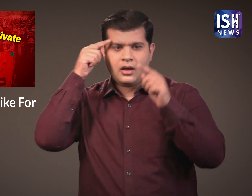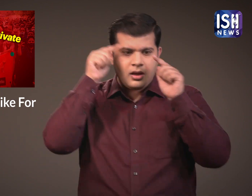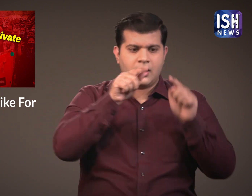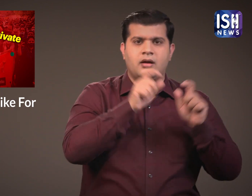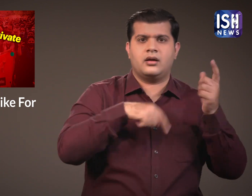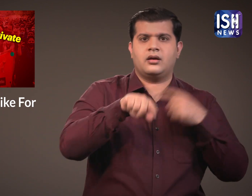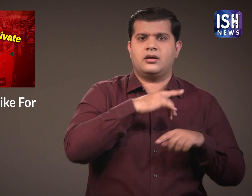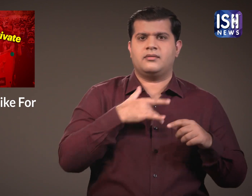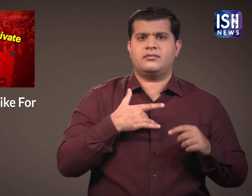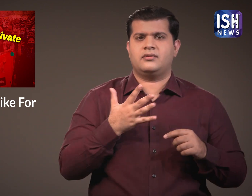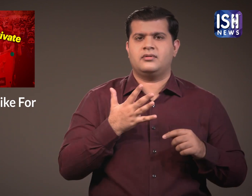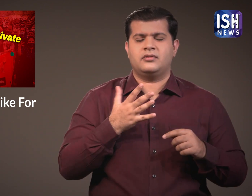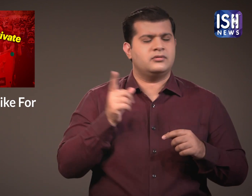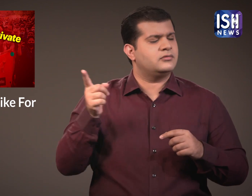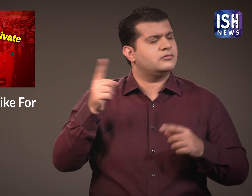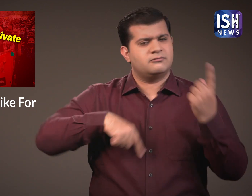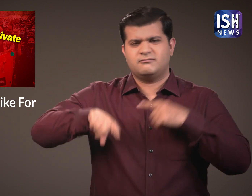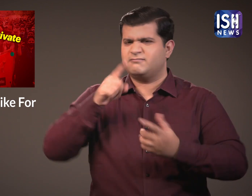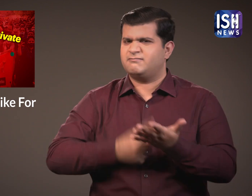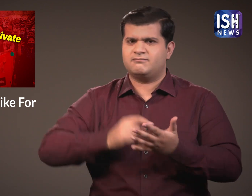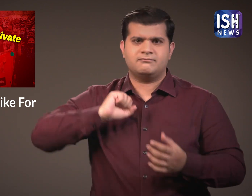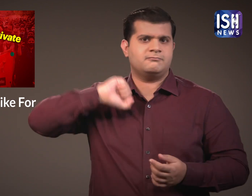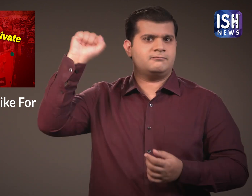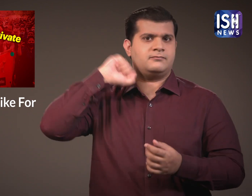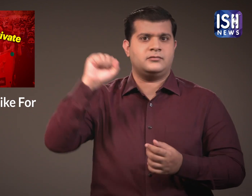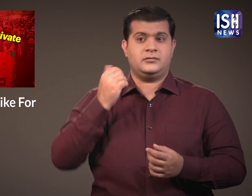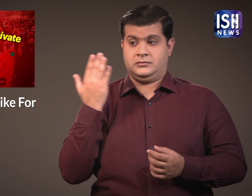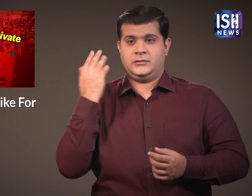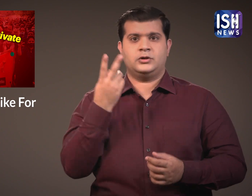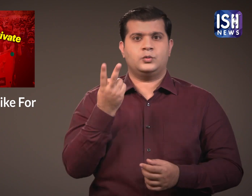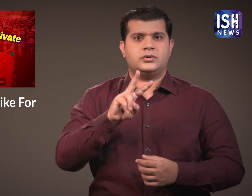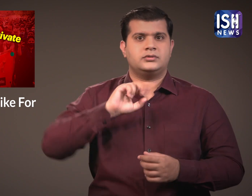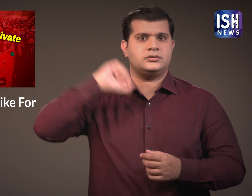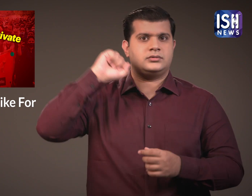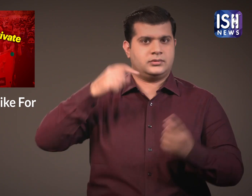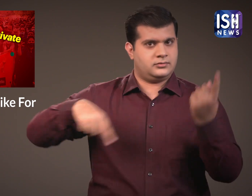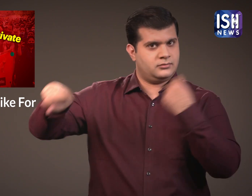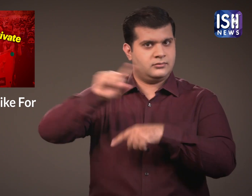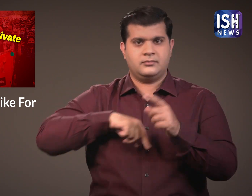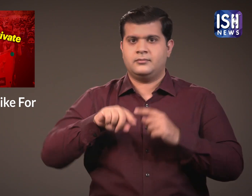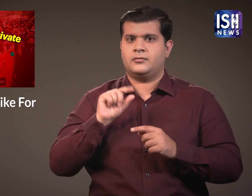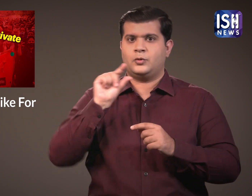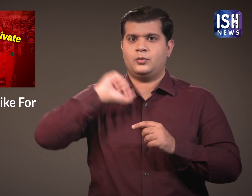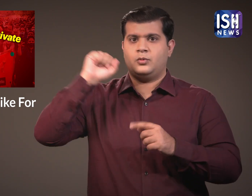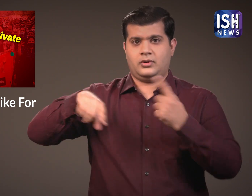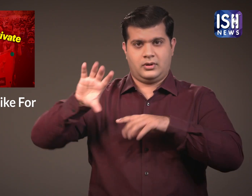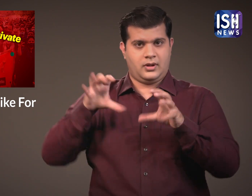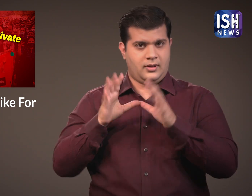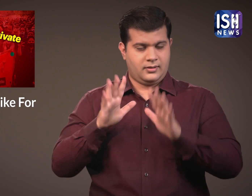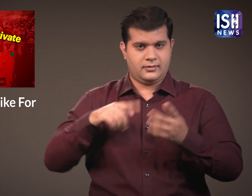instead of the well being of customers. This is why the union called a two day strike.